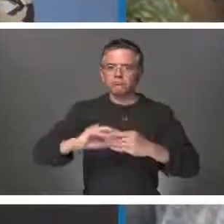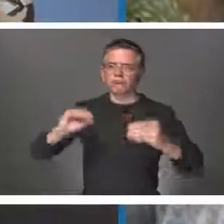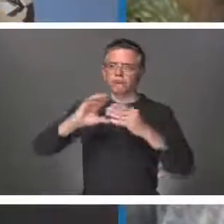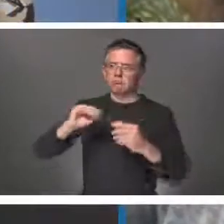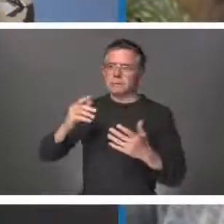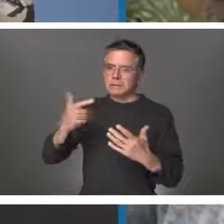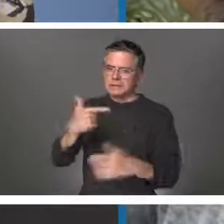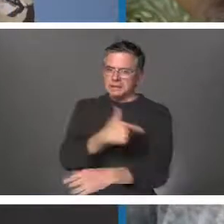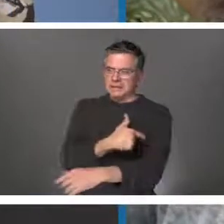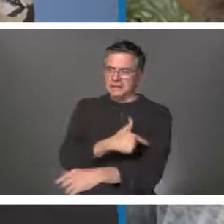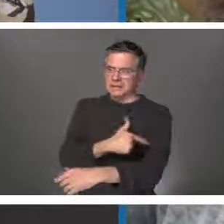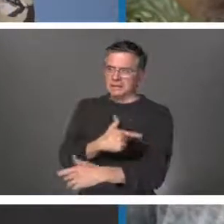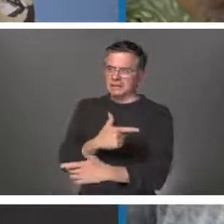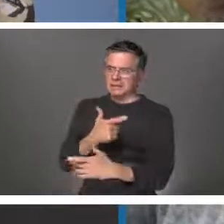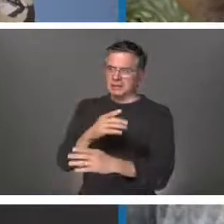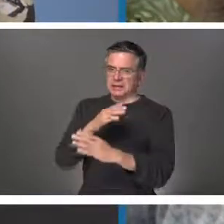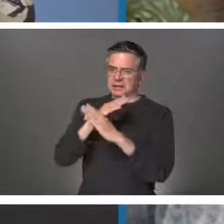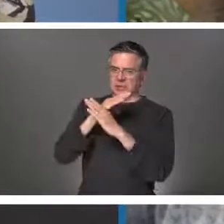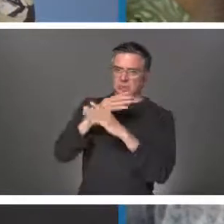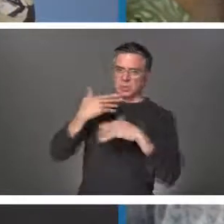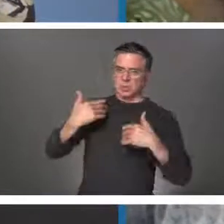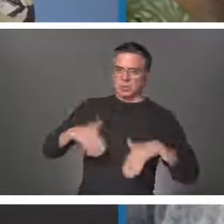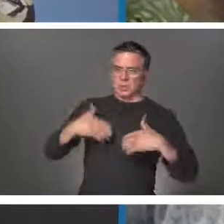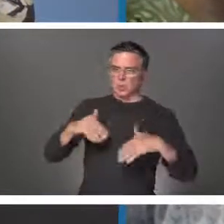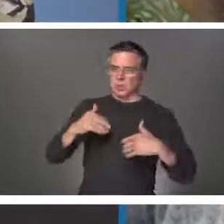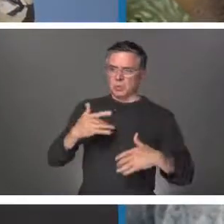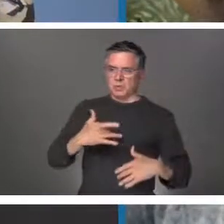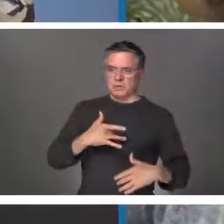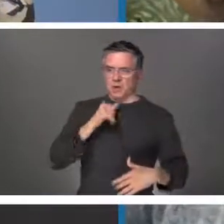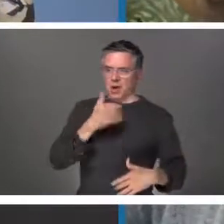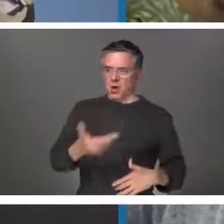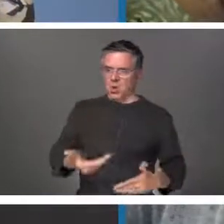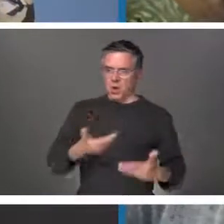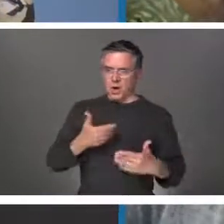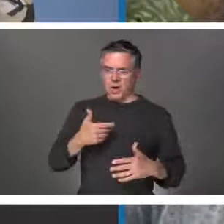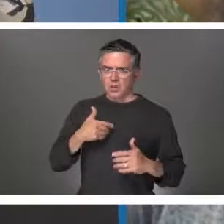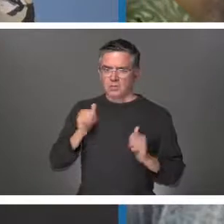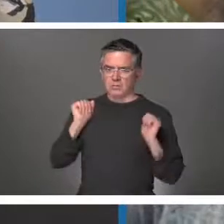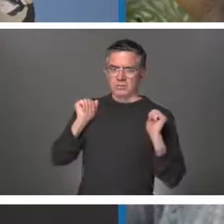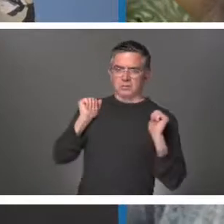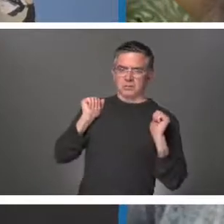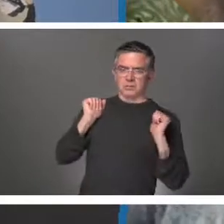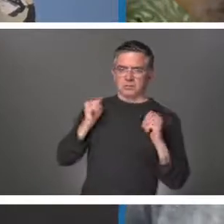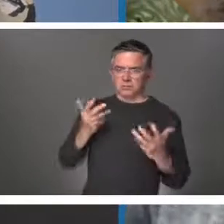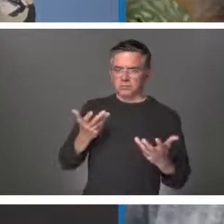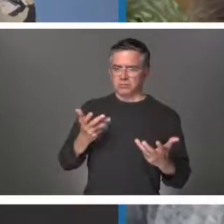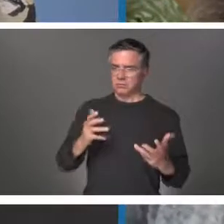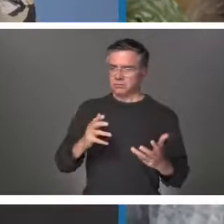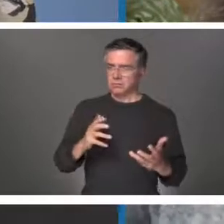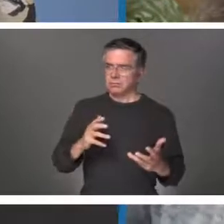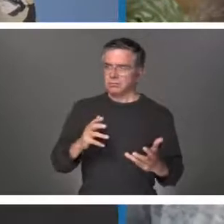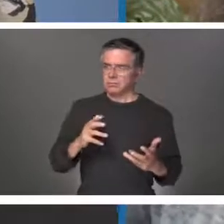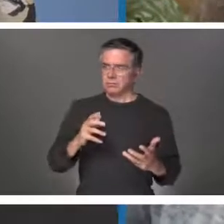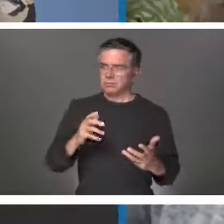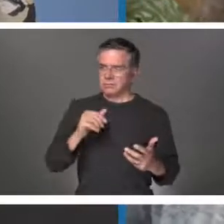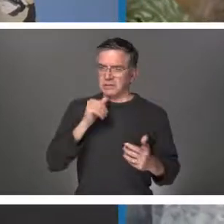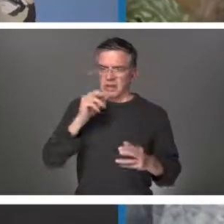They don't feel like someone is treating them with respect or with dignity, and what that means for what they will say